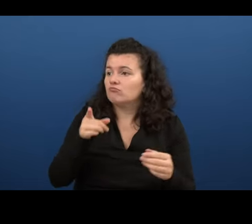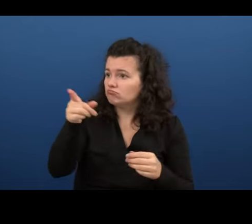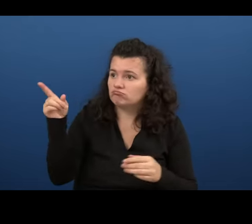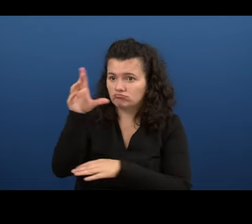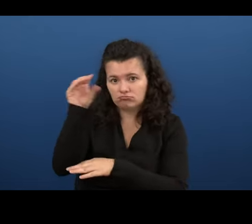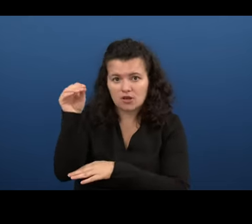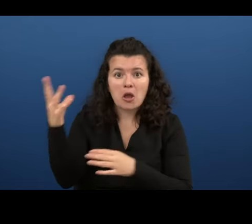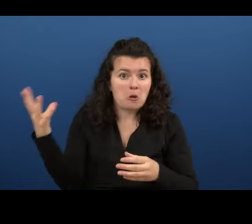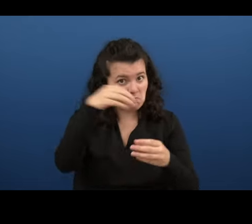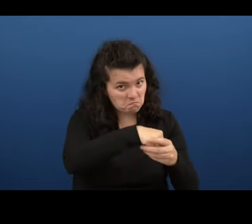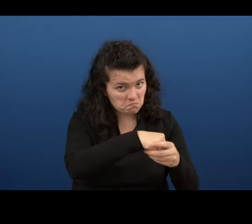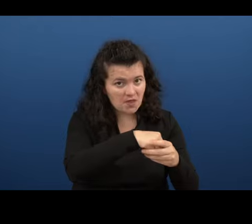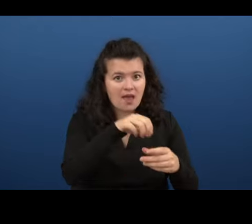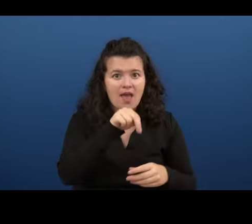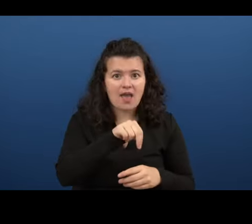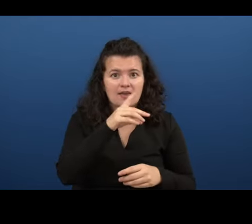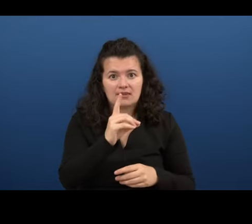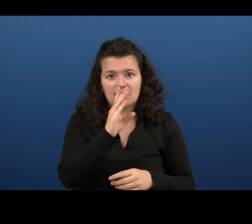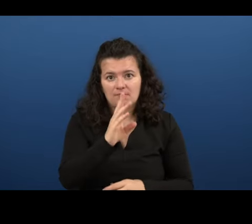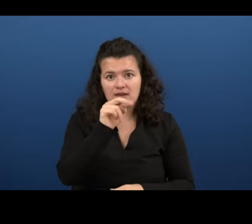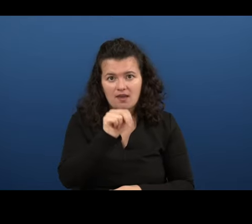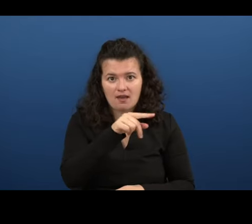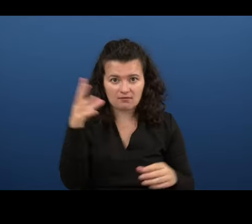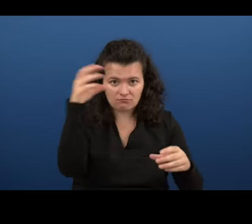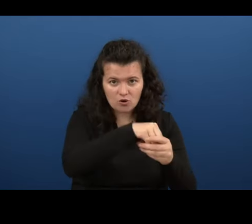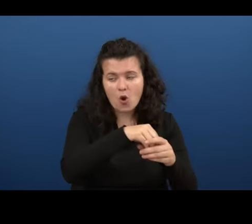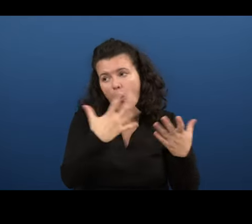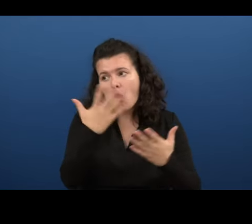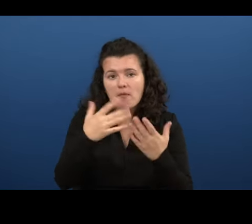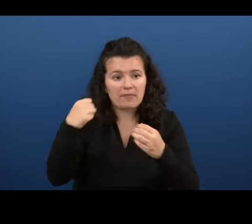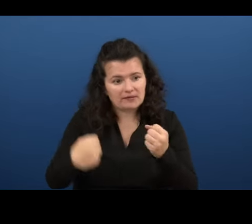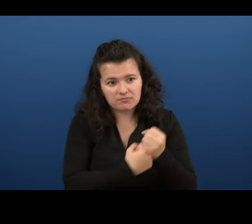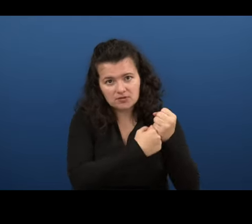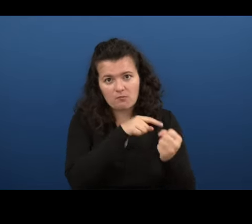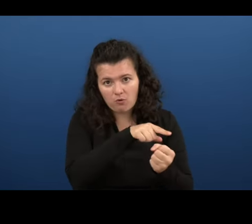or entity providing support to such a network. 11:34:08 Our speakers will give us an overview